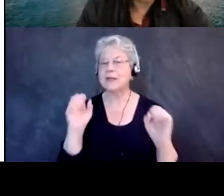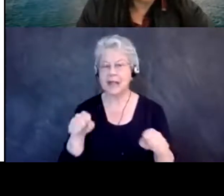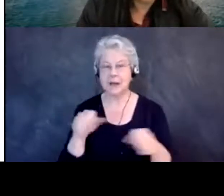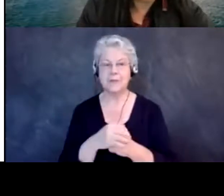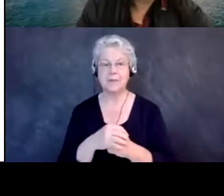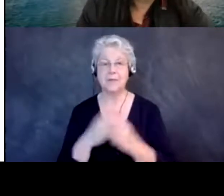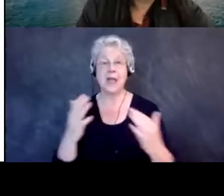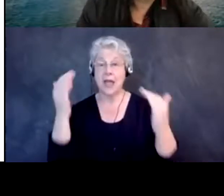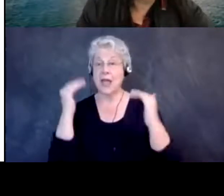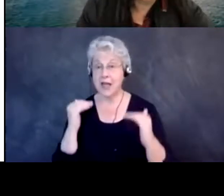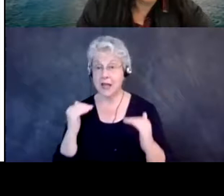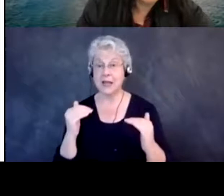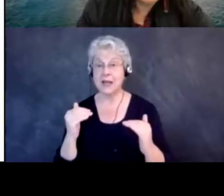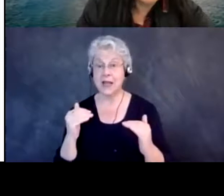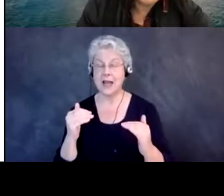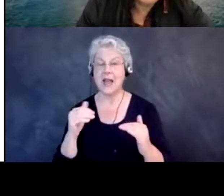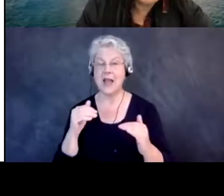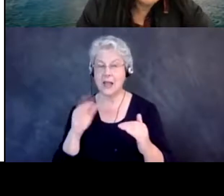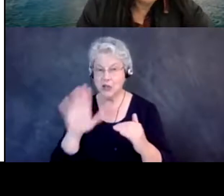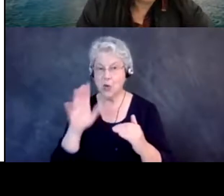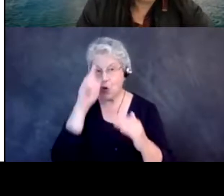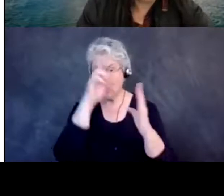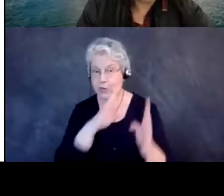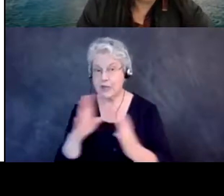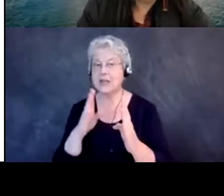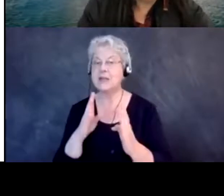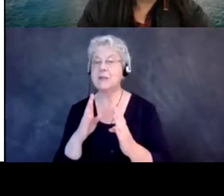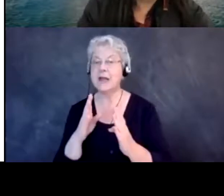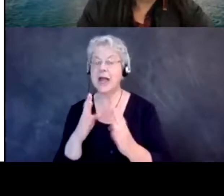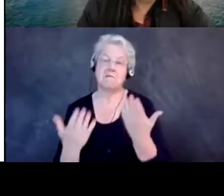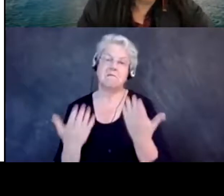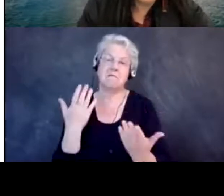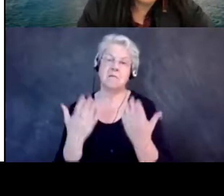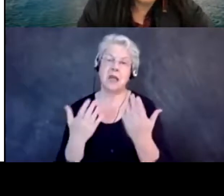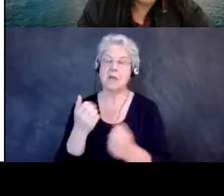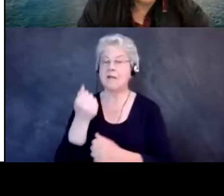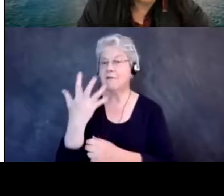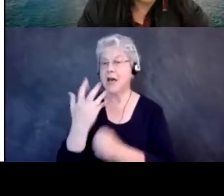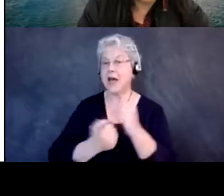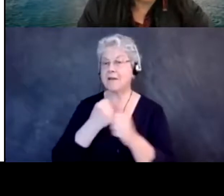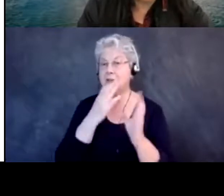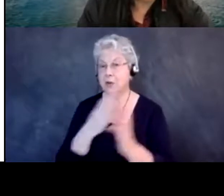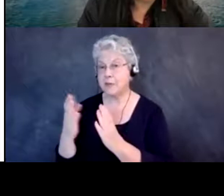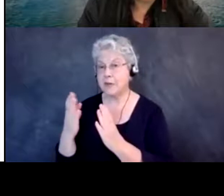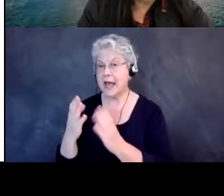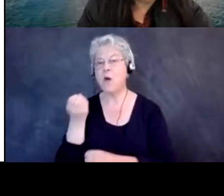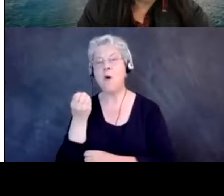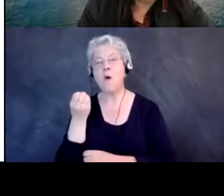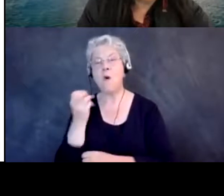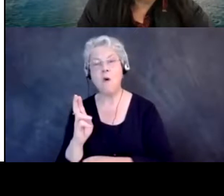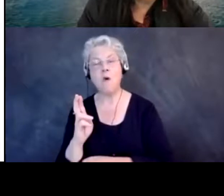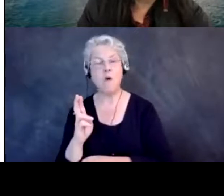that you can derive your strategic plans, which could be a five-year plan or longer,